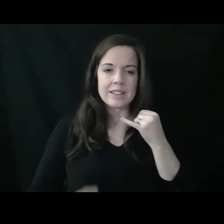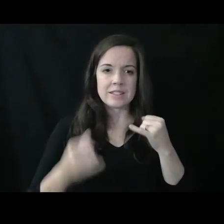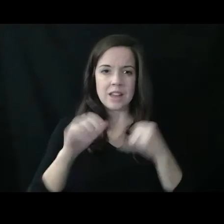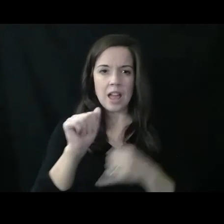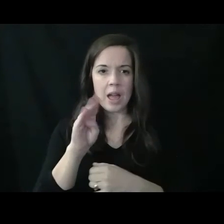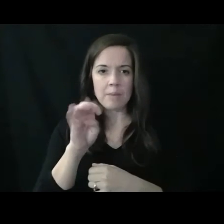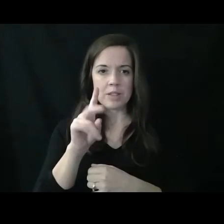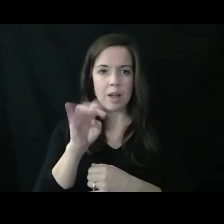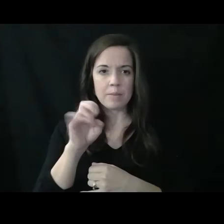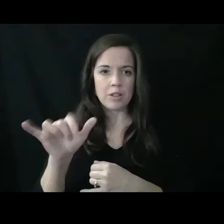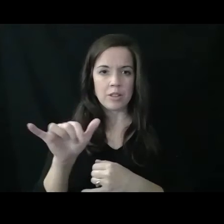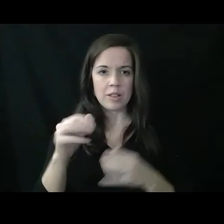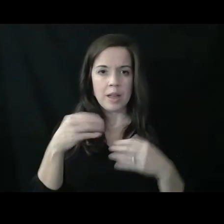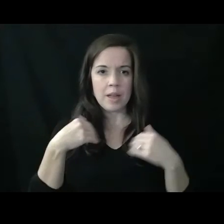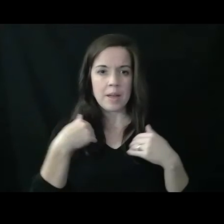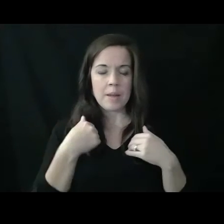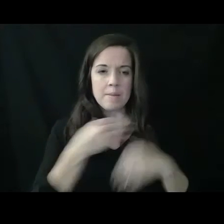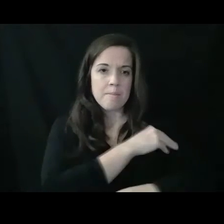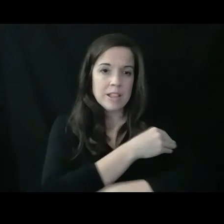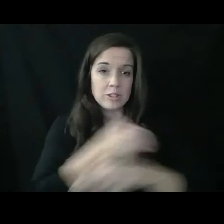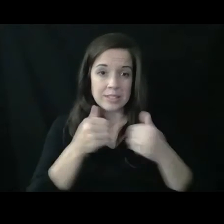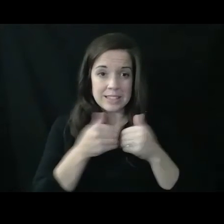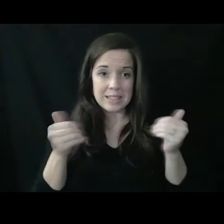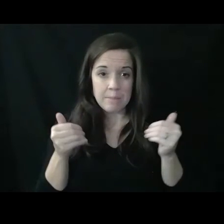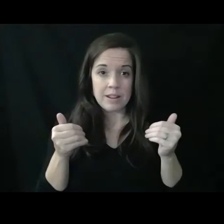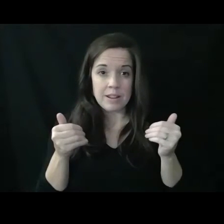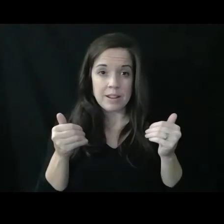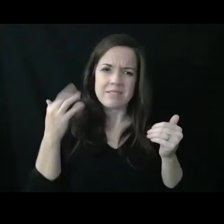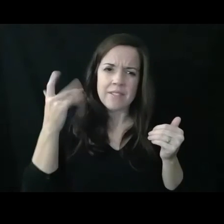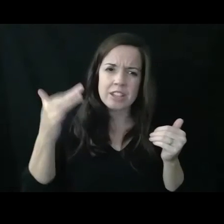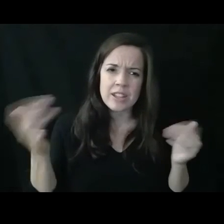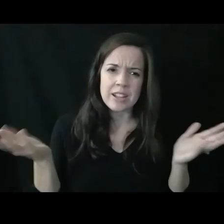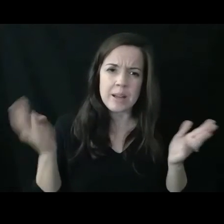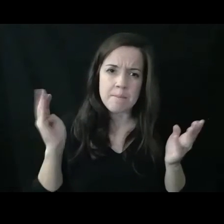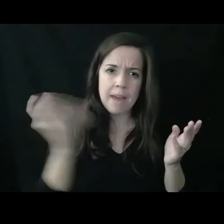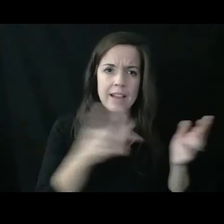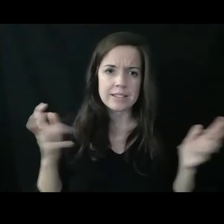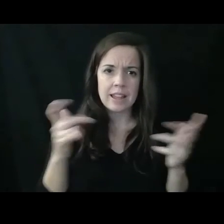separate during pregnancy. So sometimes they come back together, sometimes not so much.